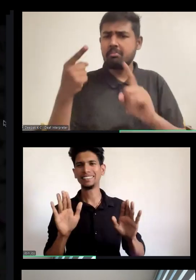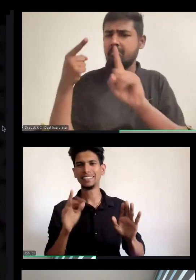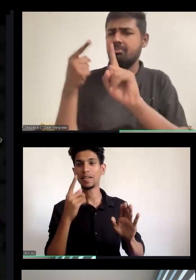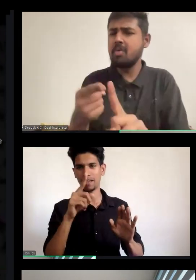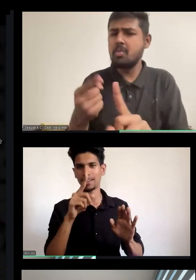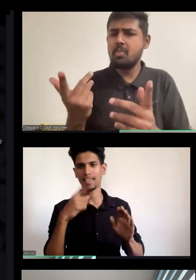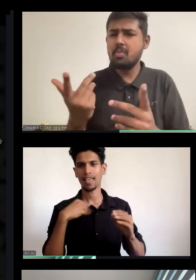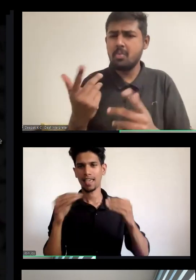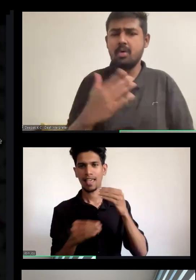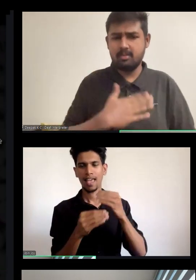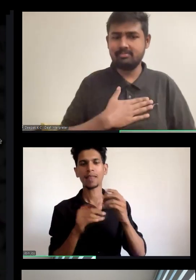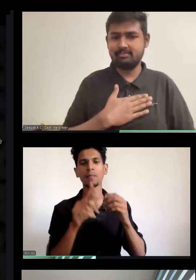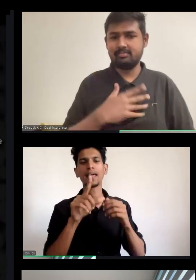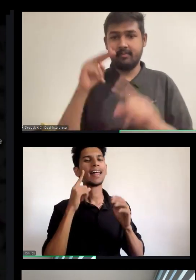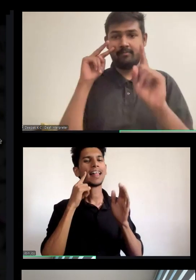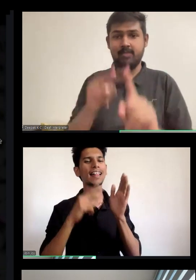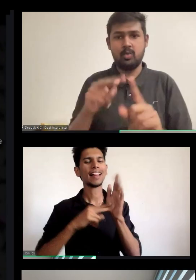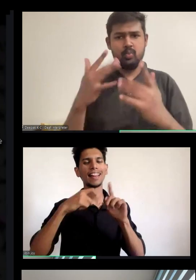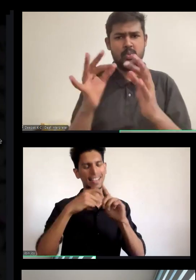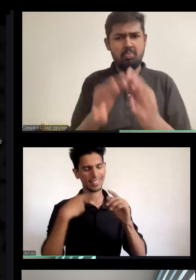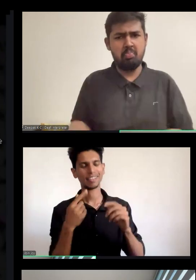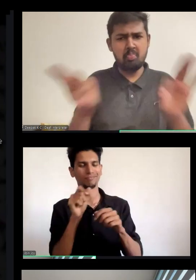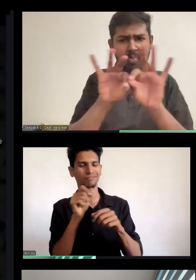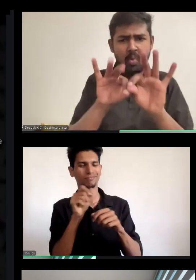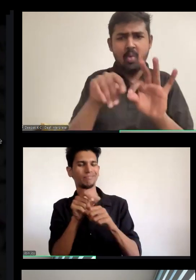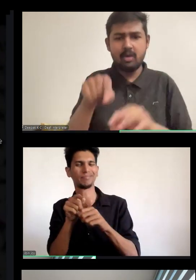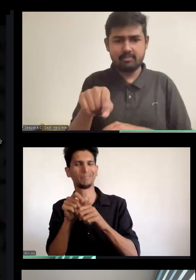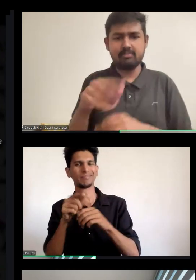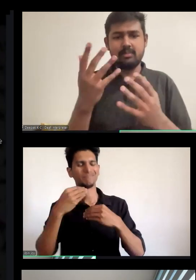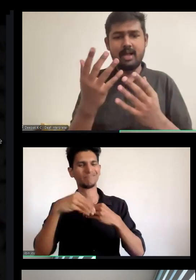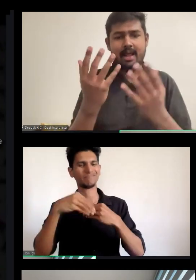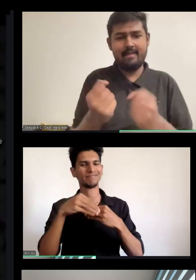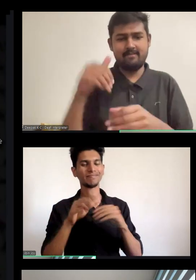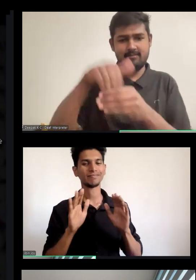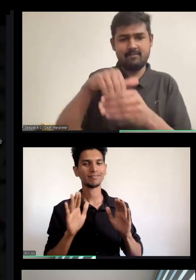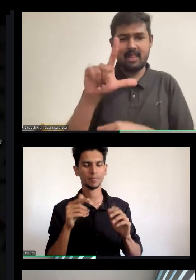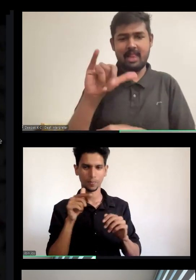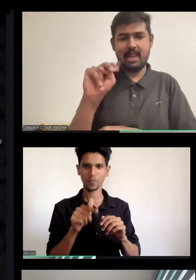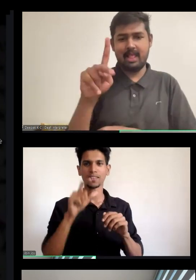So what I'm doing is I have just added to the chat a link to the deck.